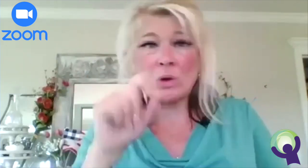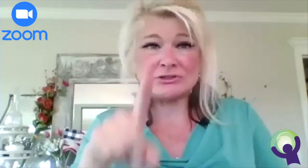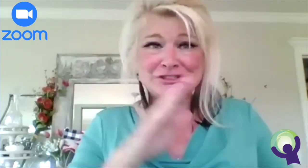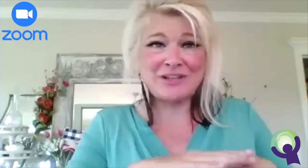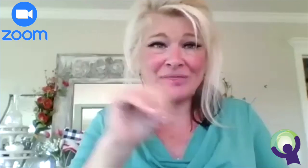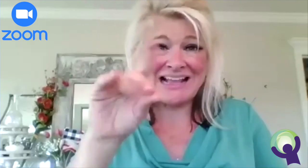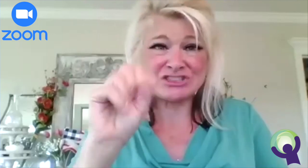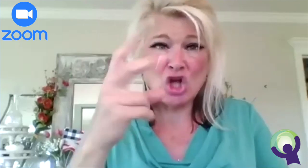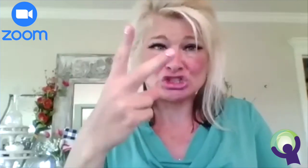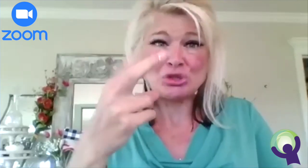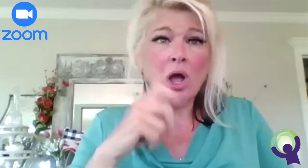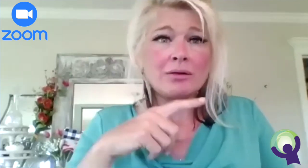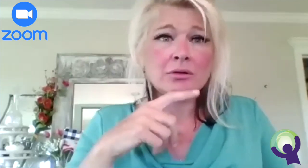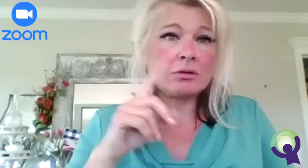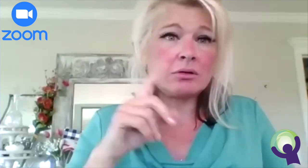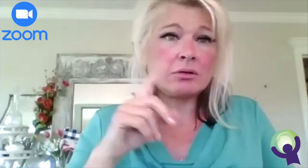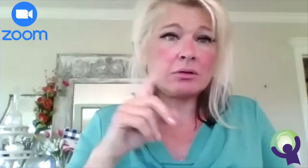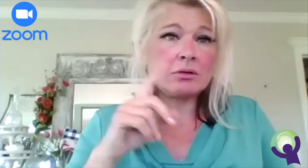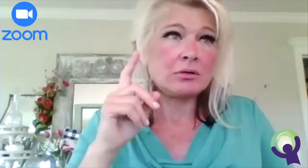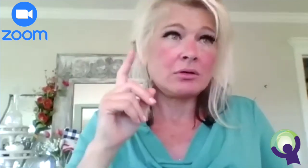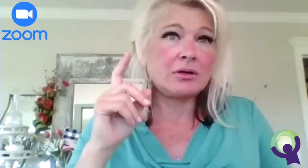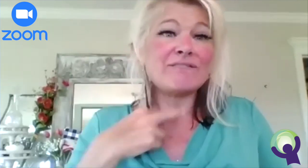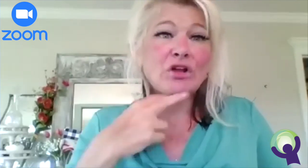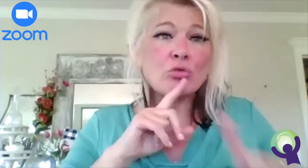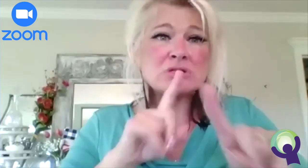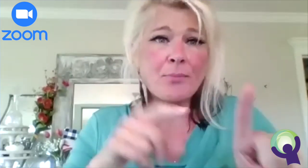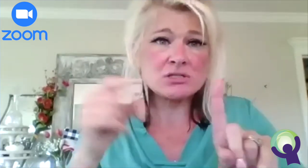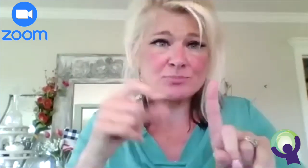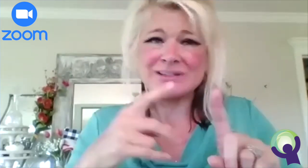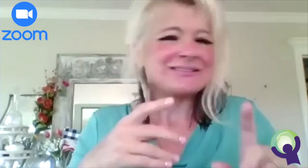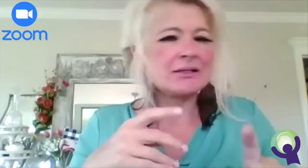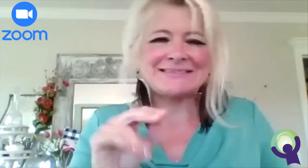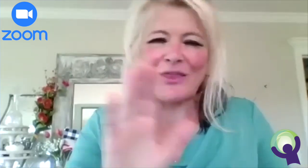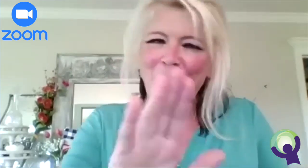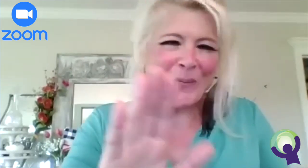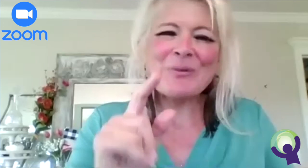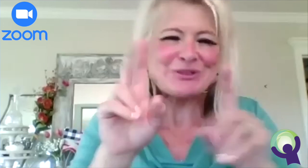and thinking, well they can't hear so we're not going to do this test or this assessment.